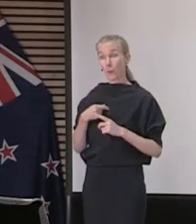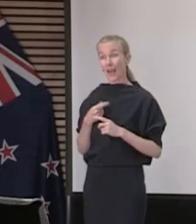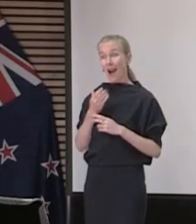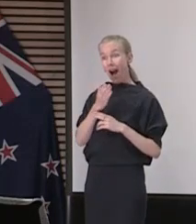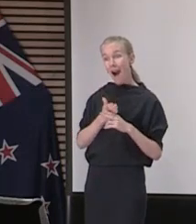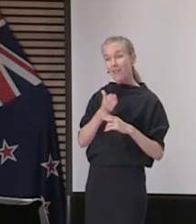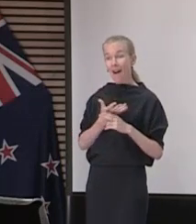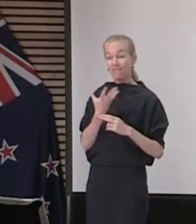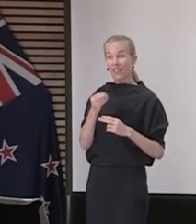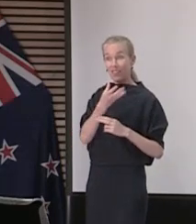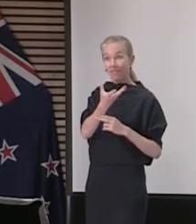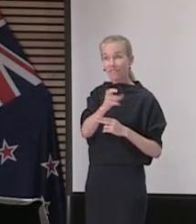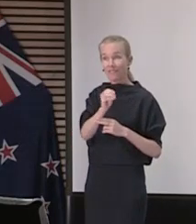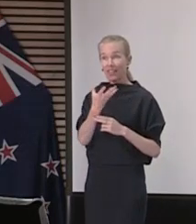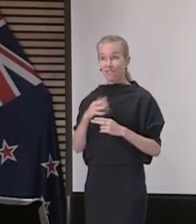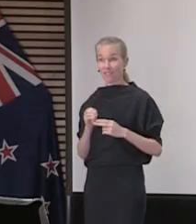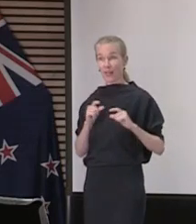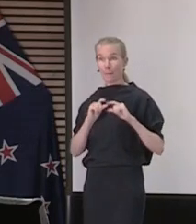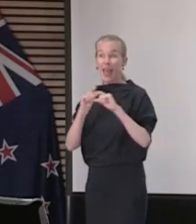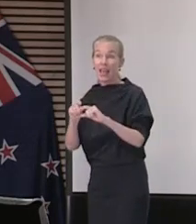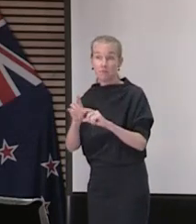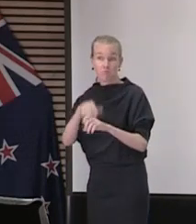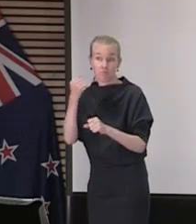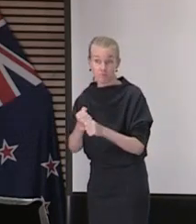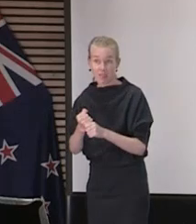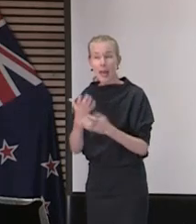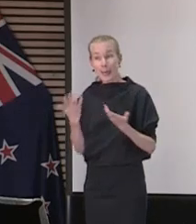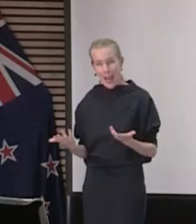but for the sake of gettingthis up and running now, wehave moved to provide it.